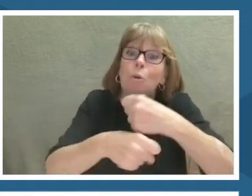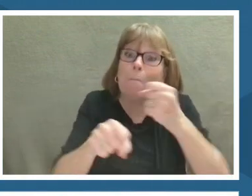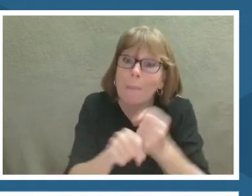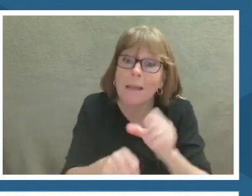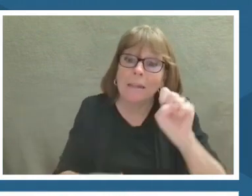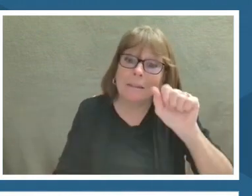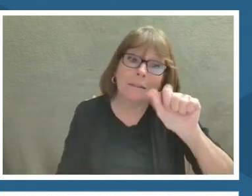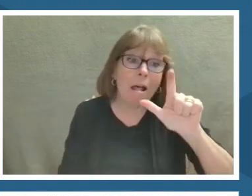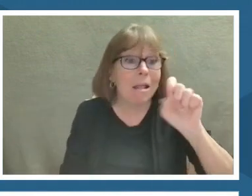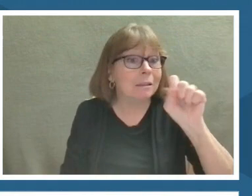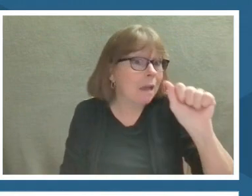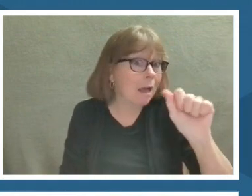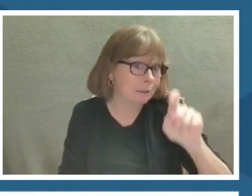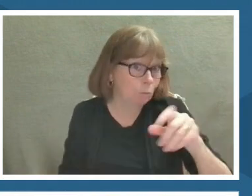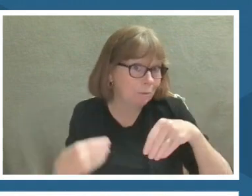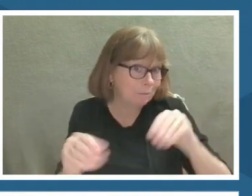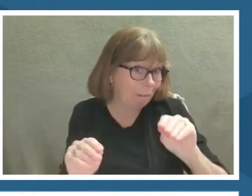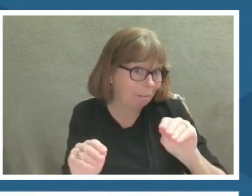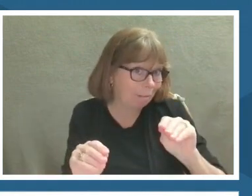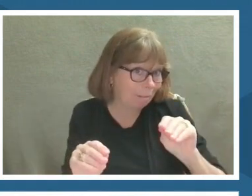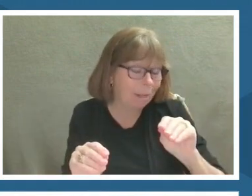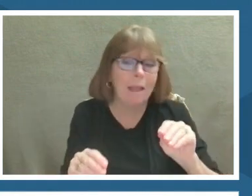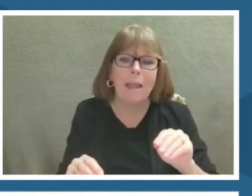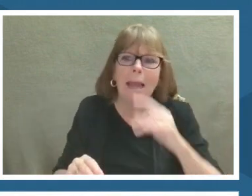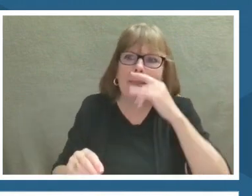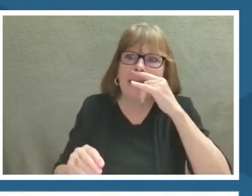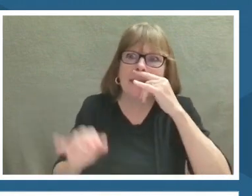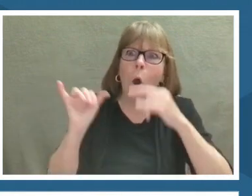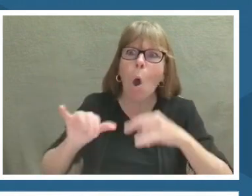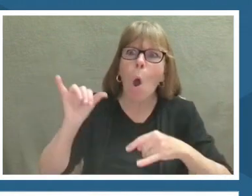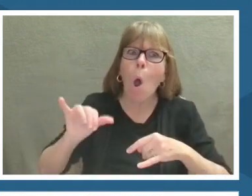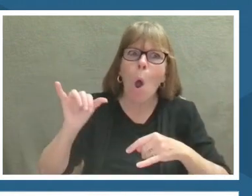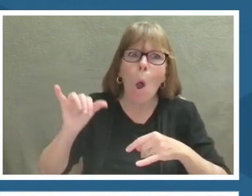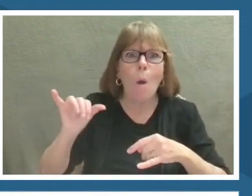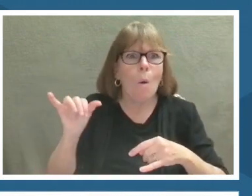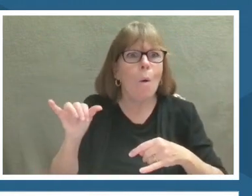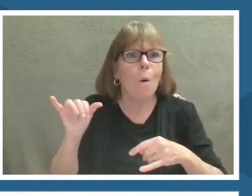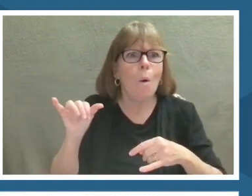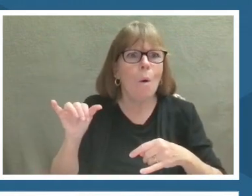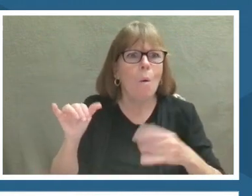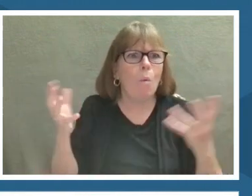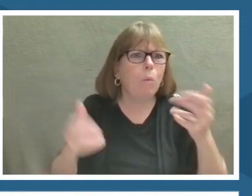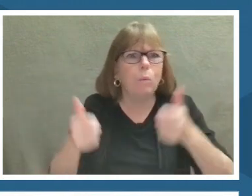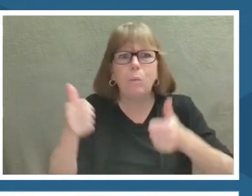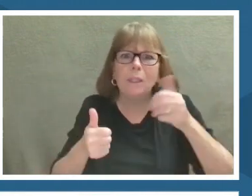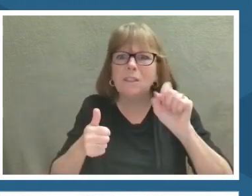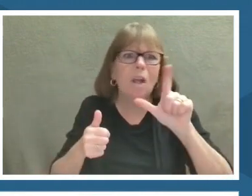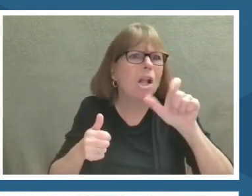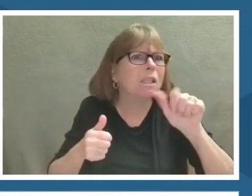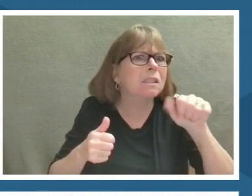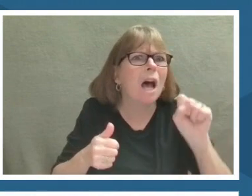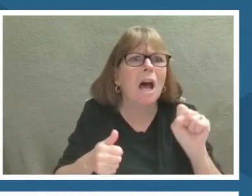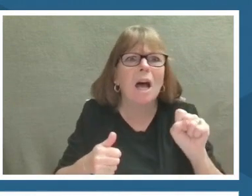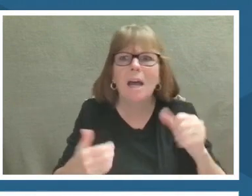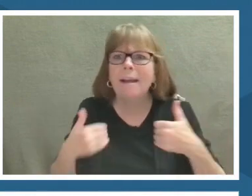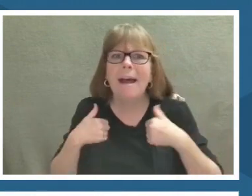suddenly kids have all kinds of questions well what kind of salsa what's